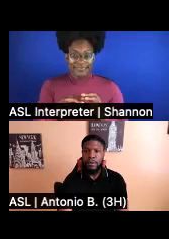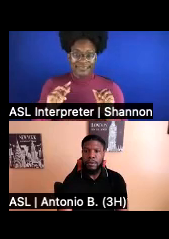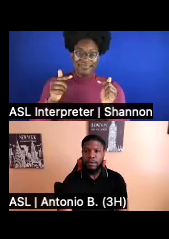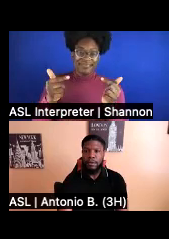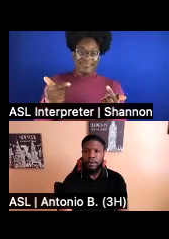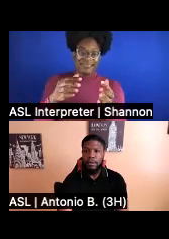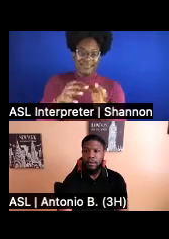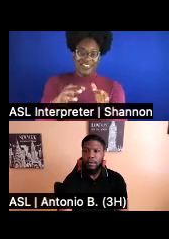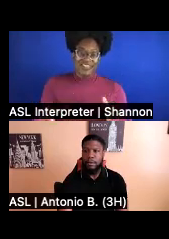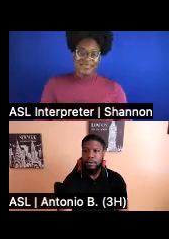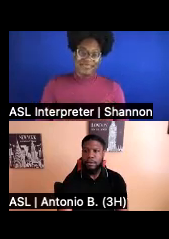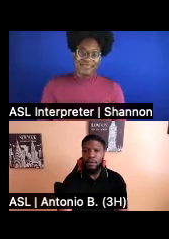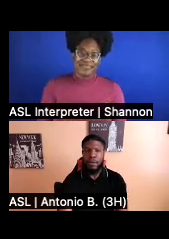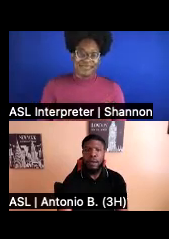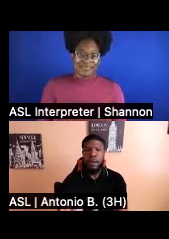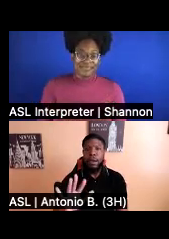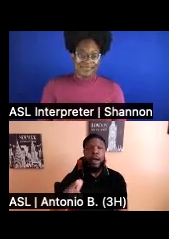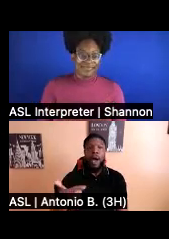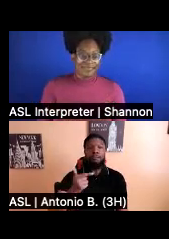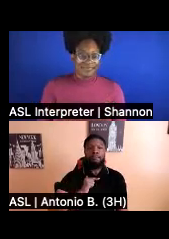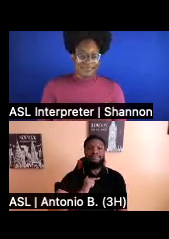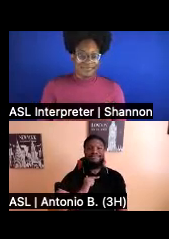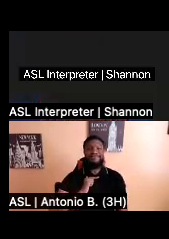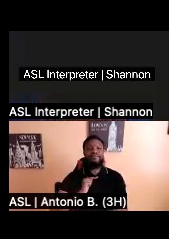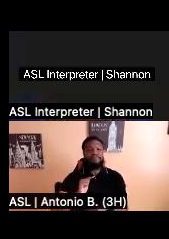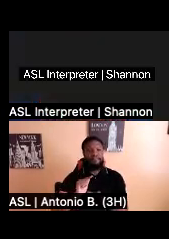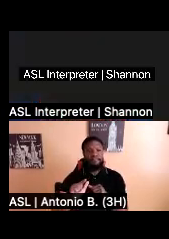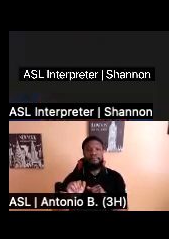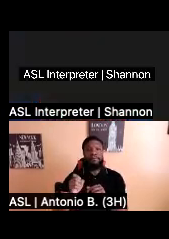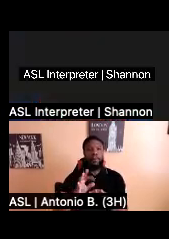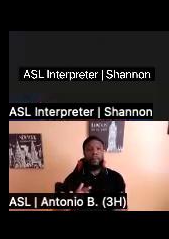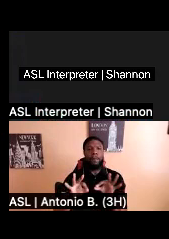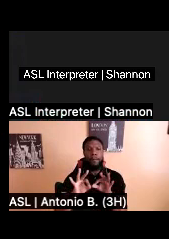students to actually consult the resources first before they submit their request.